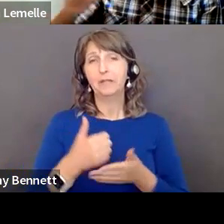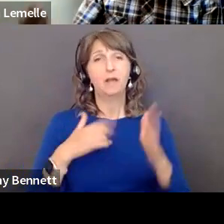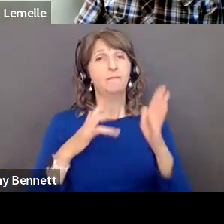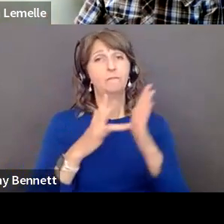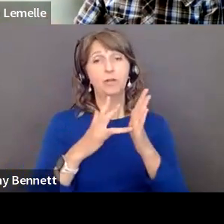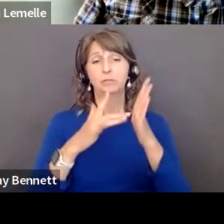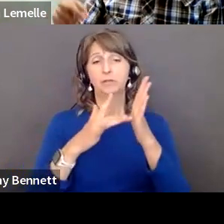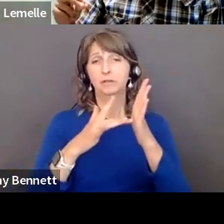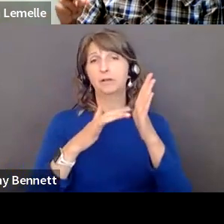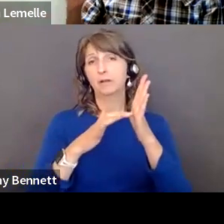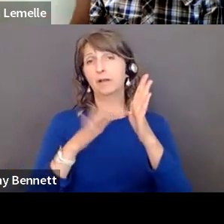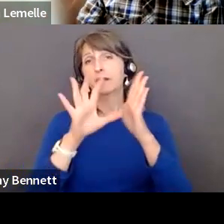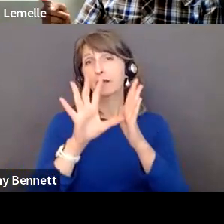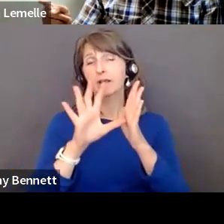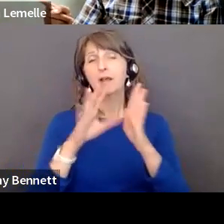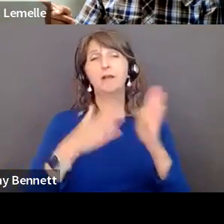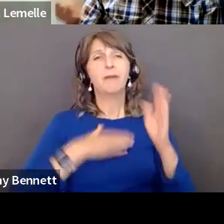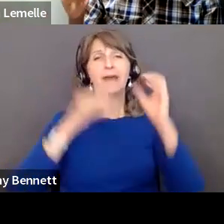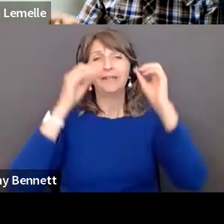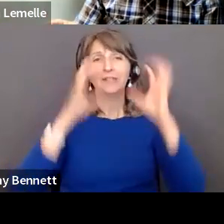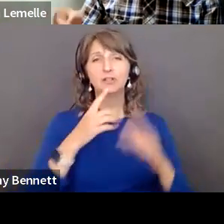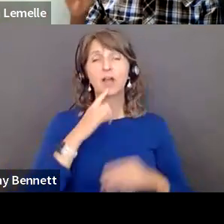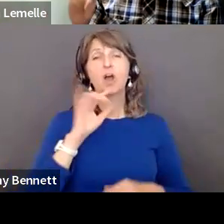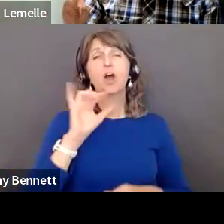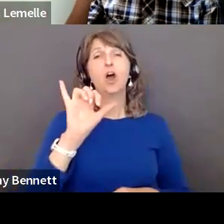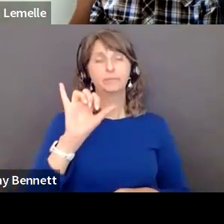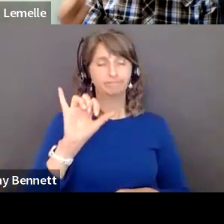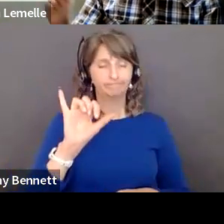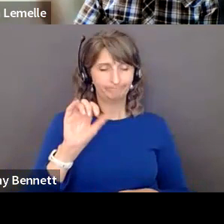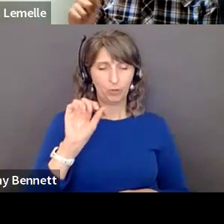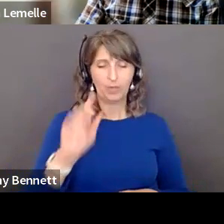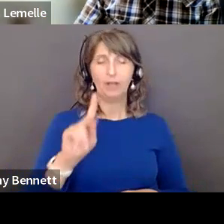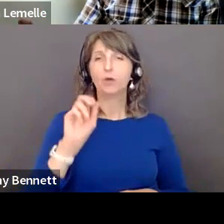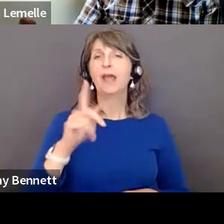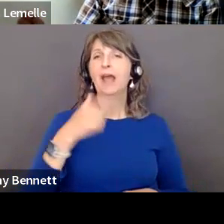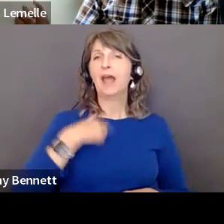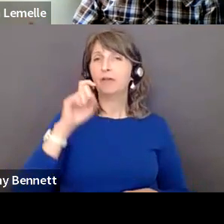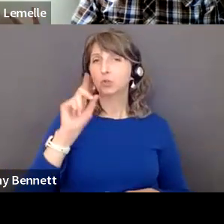My teachers were like, oh, we got, we got this kid. Okay. I need to do this, this and this.